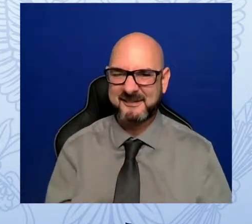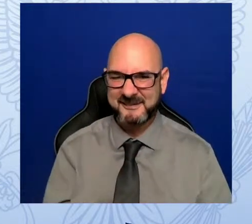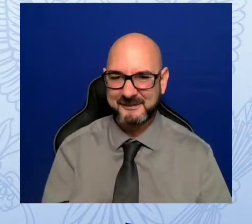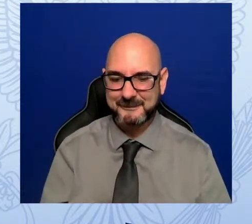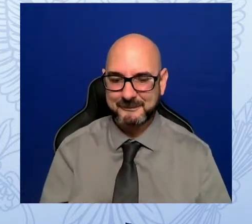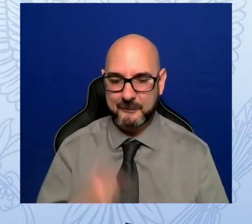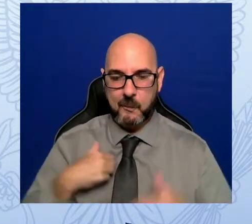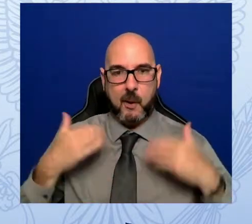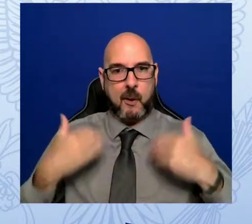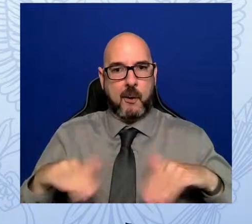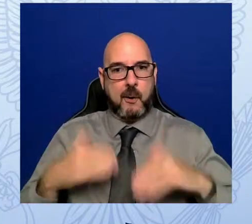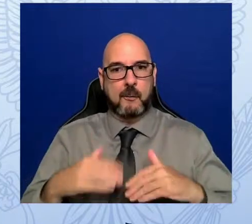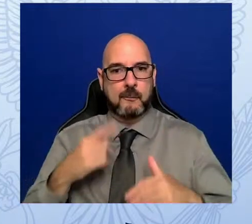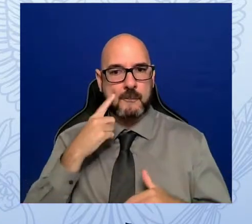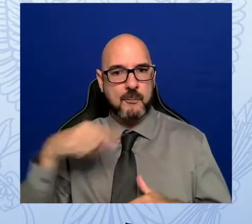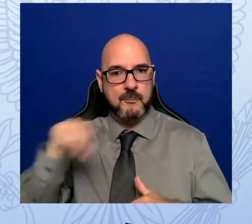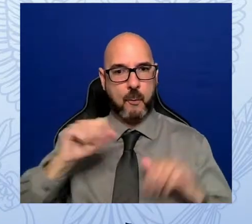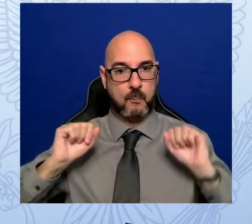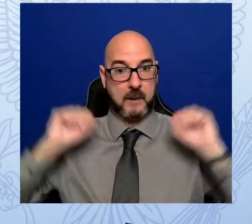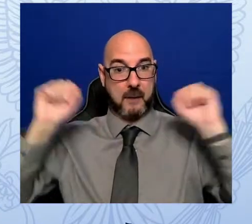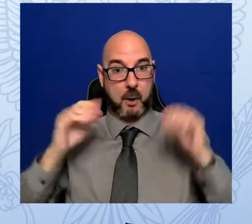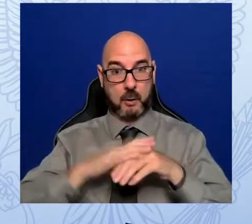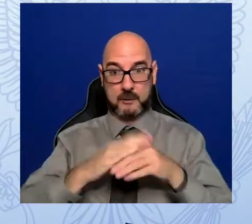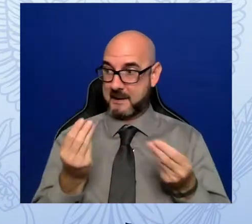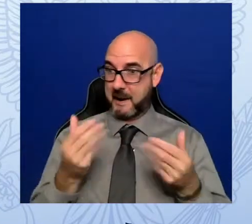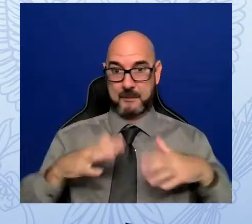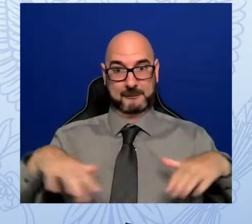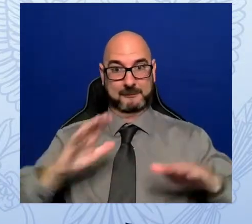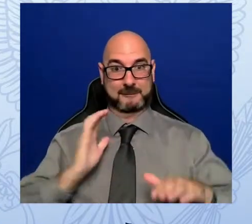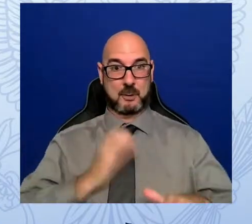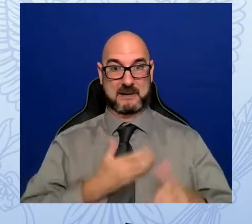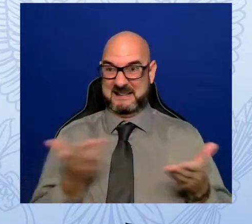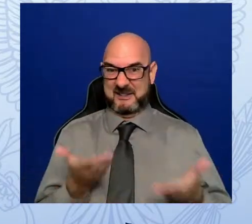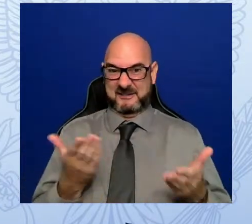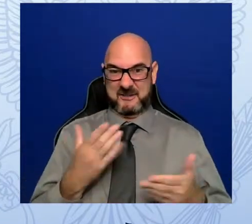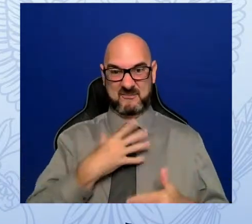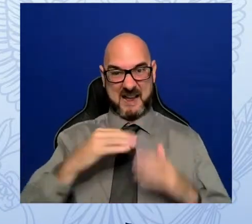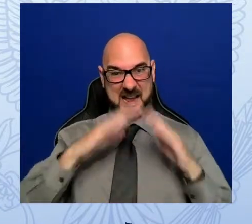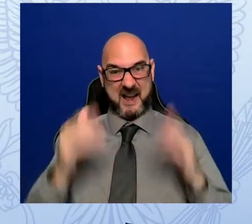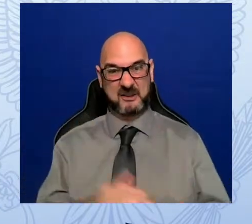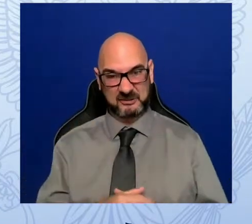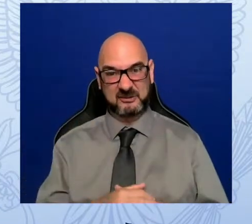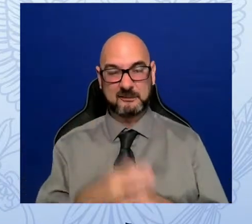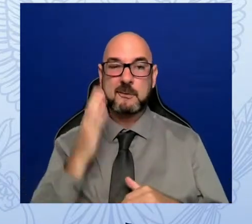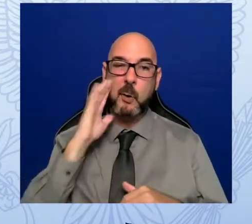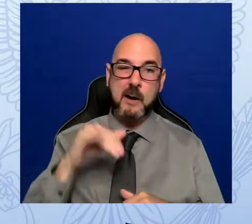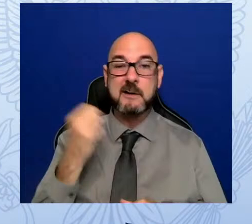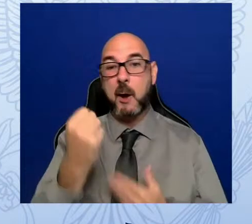So today, while you may feel tired after this workout or any time at all,